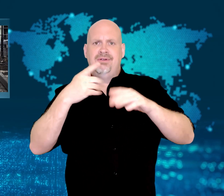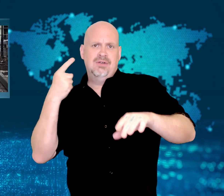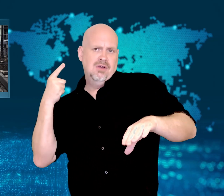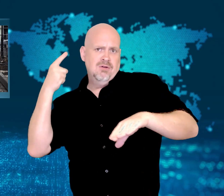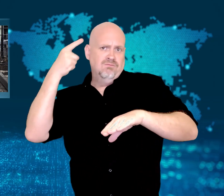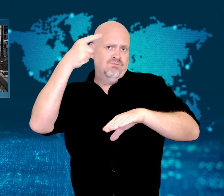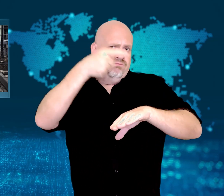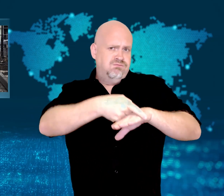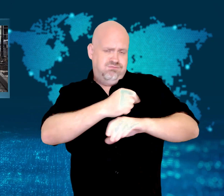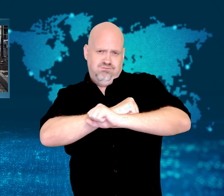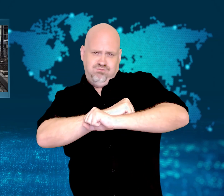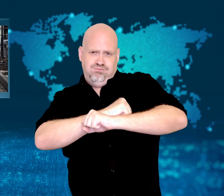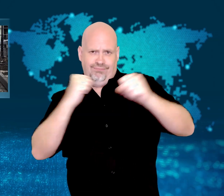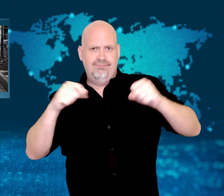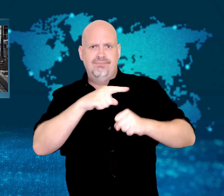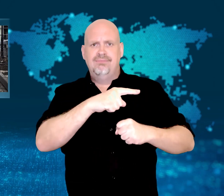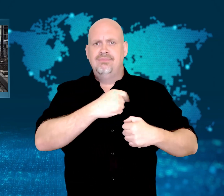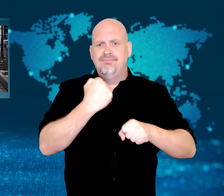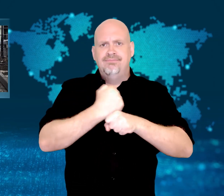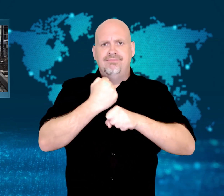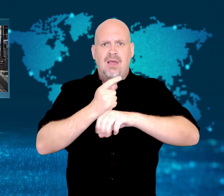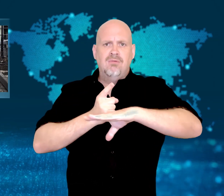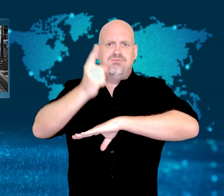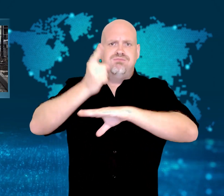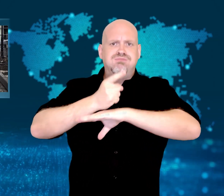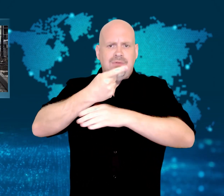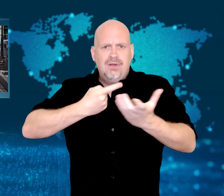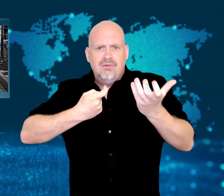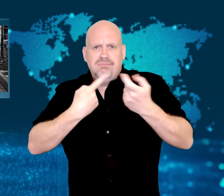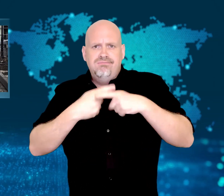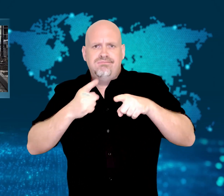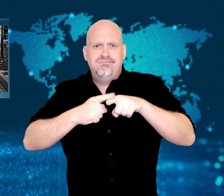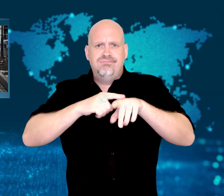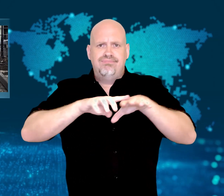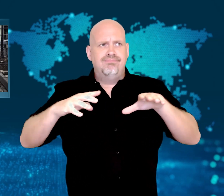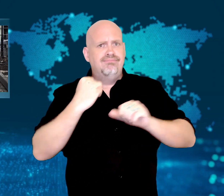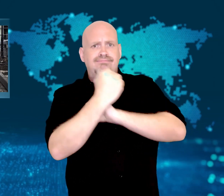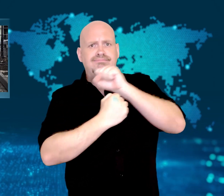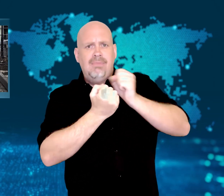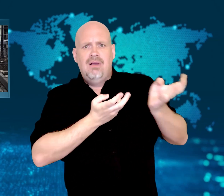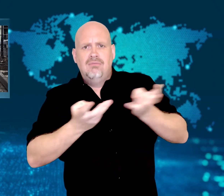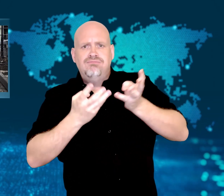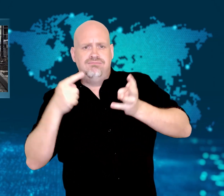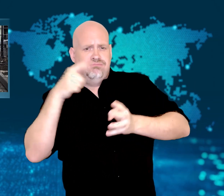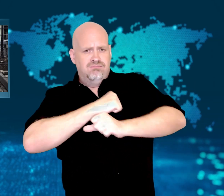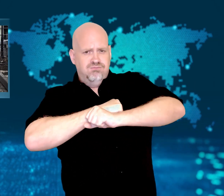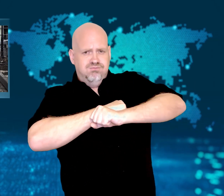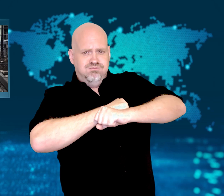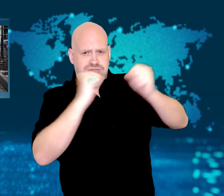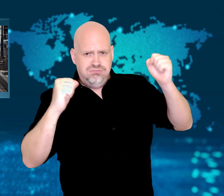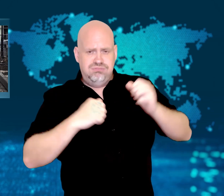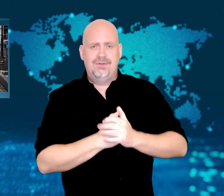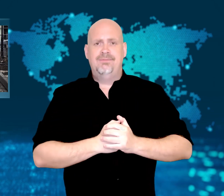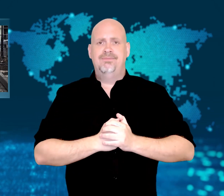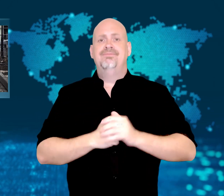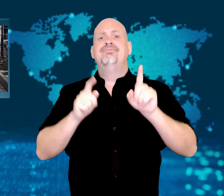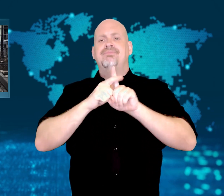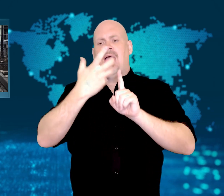It is believed that these two arms manufacturing plants may have